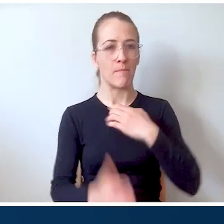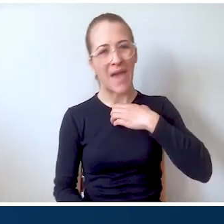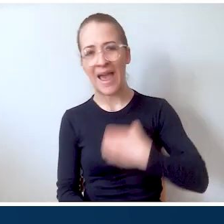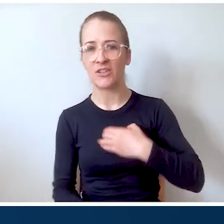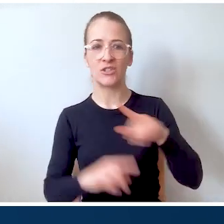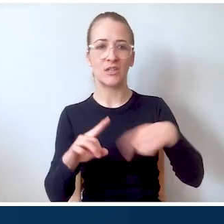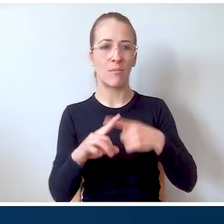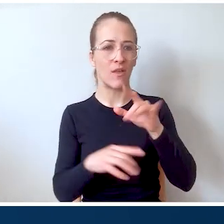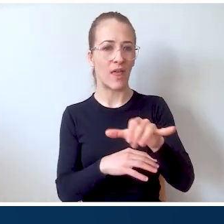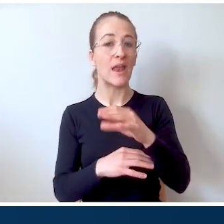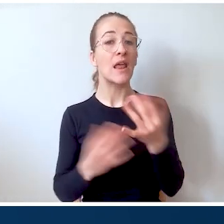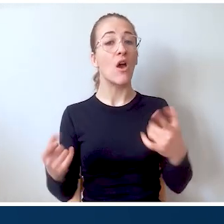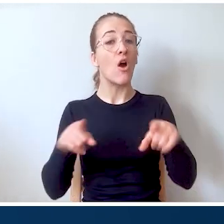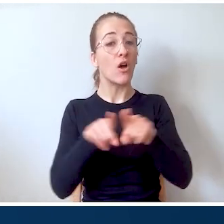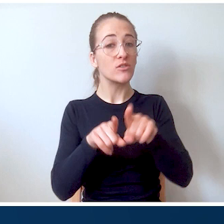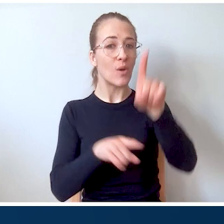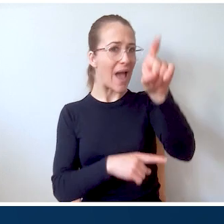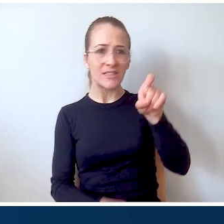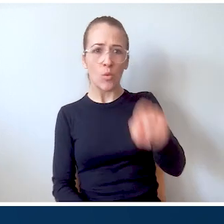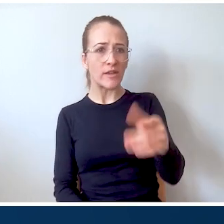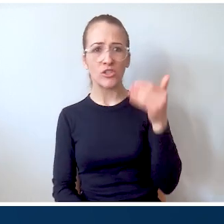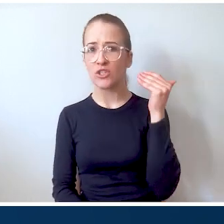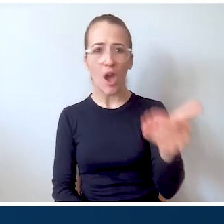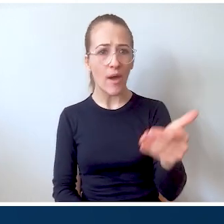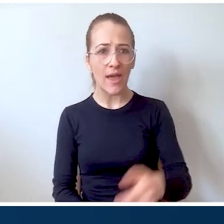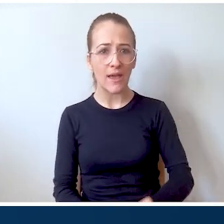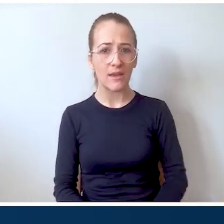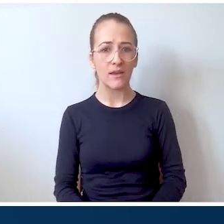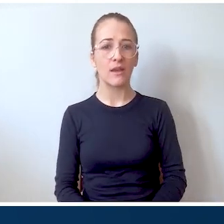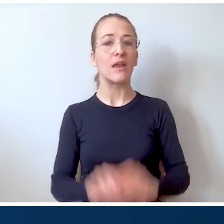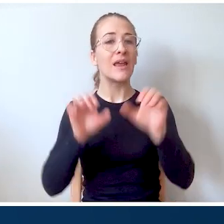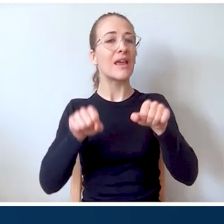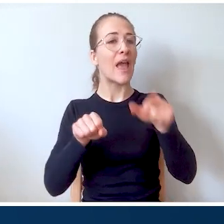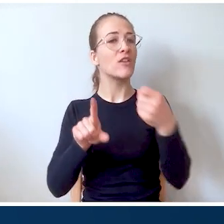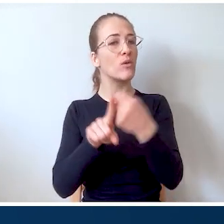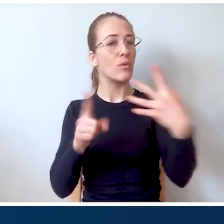And also, ask questions. And so can you speak - to that a little bit?